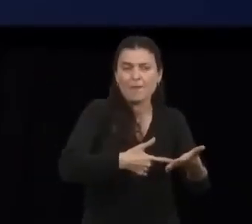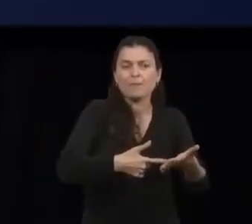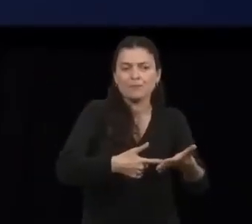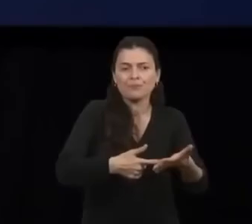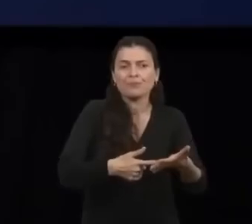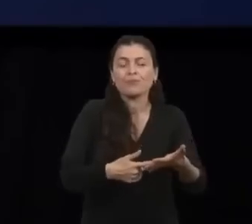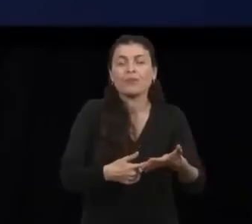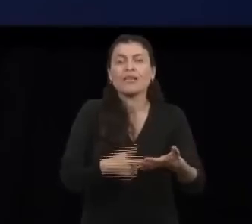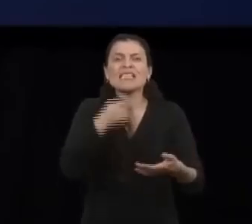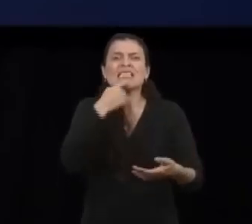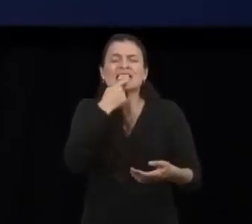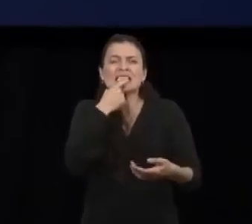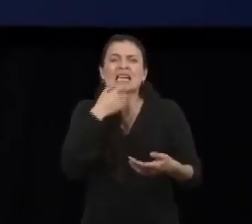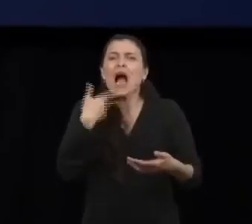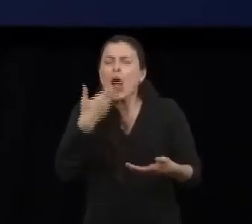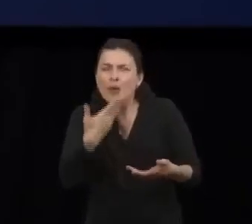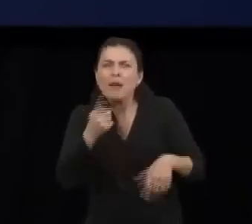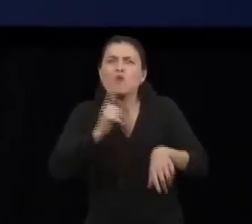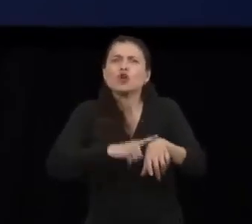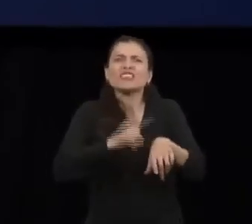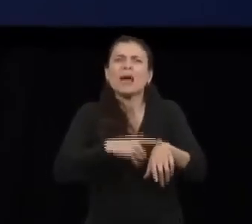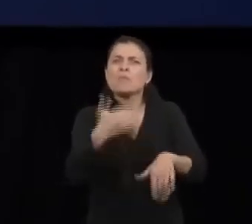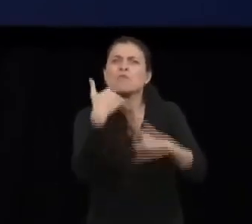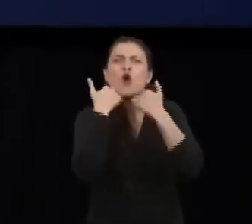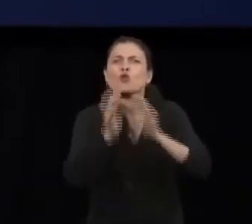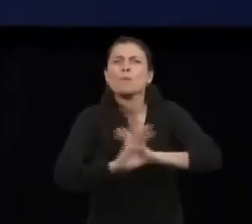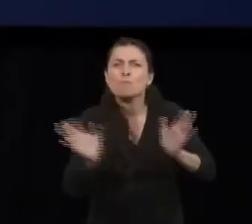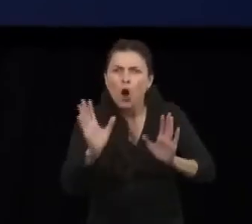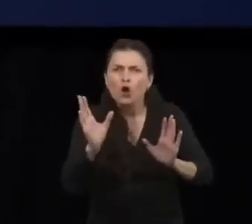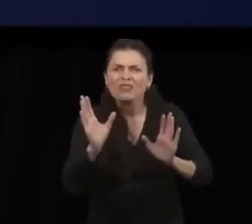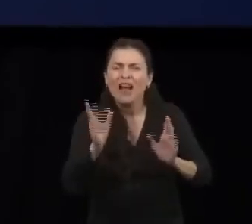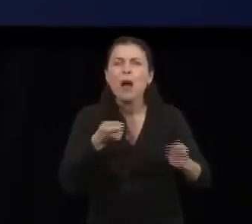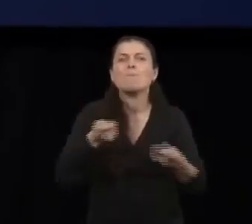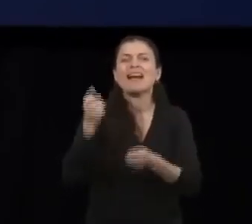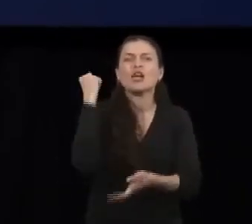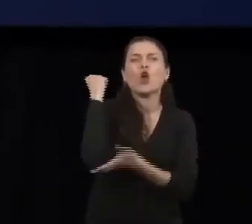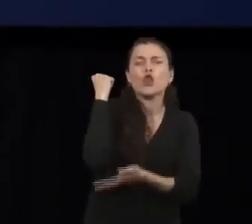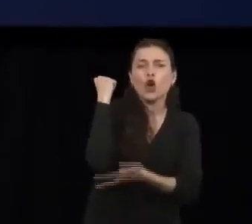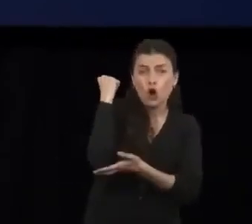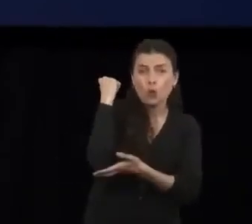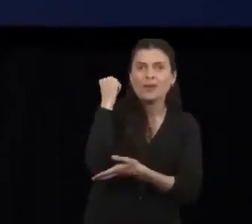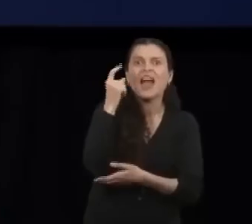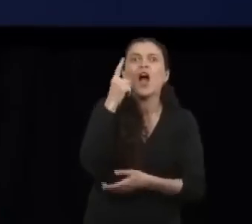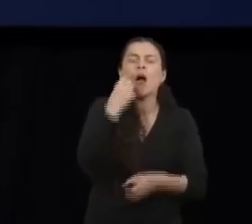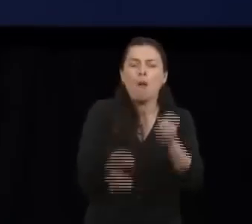Keynes decided to do a job that broke the entire intertemporality of the model.